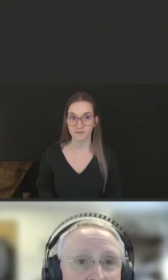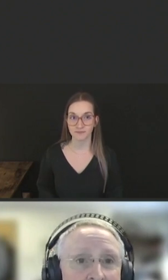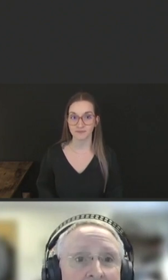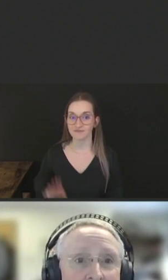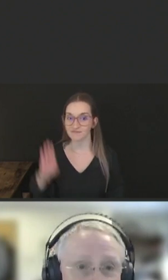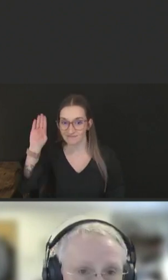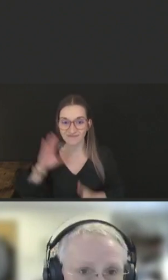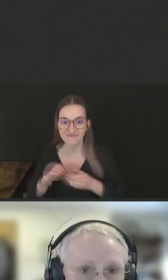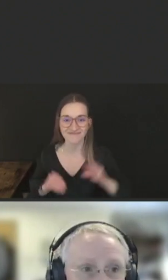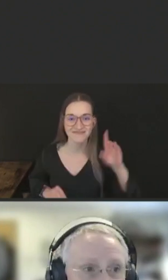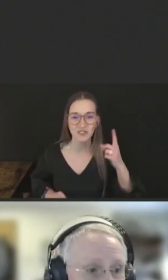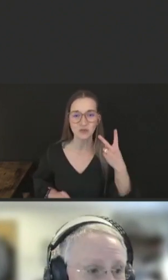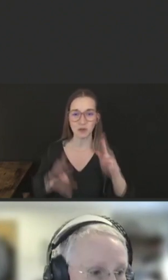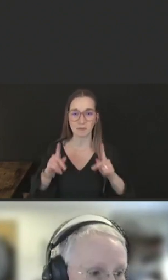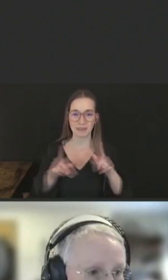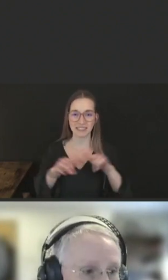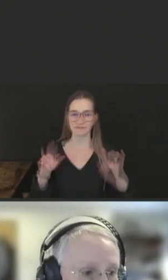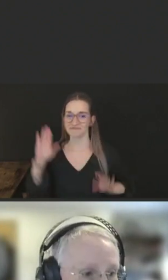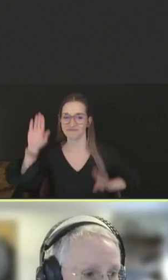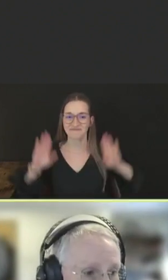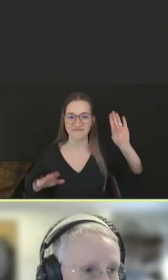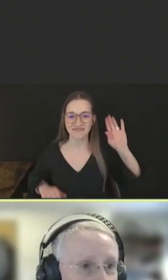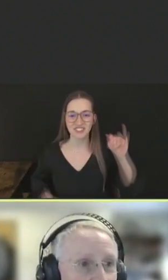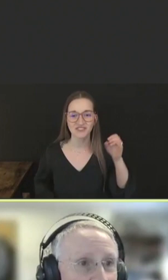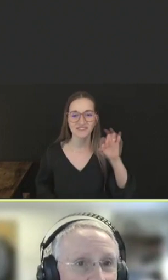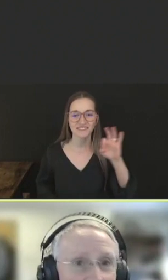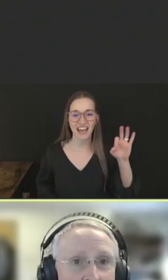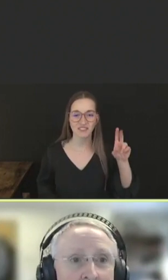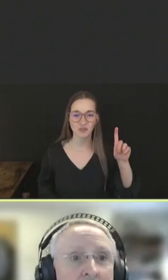Jeff Duchin: Second -- oh. Female Speaker: Robert Hopkins: Jeff Duchin, I've got you down for a second. Thank you.